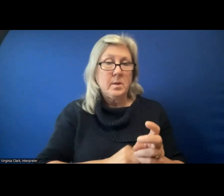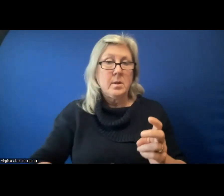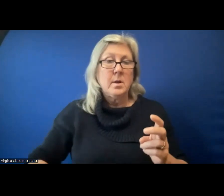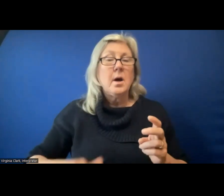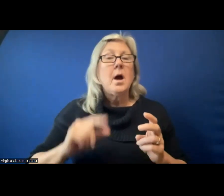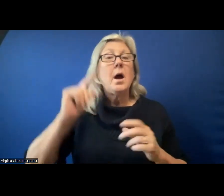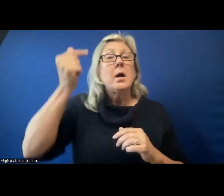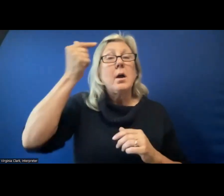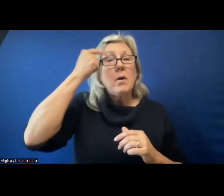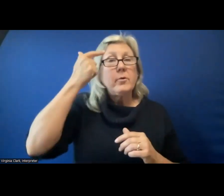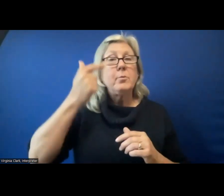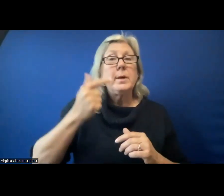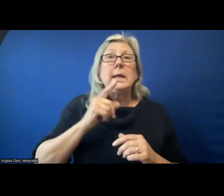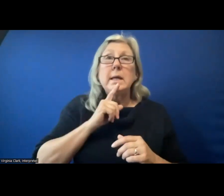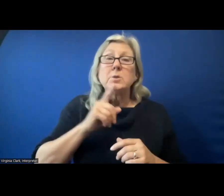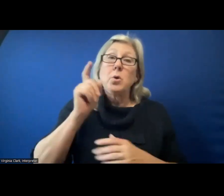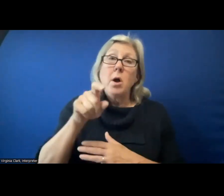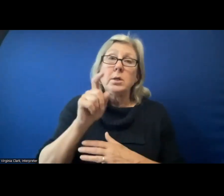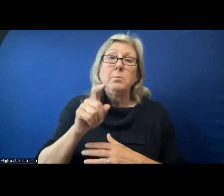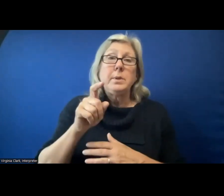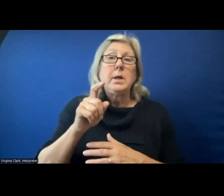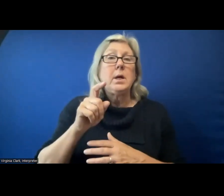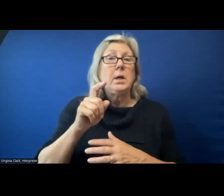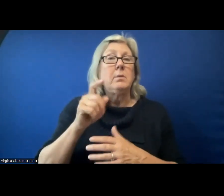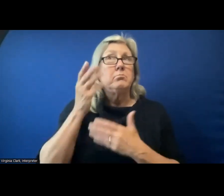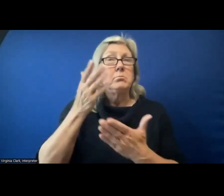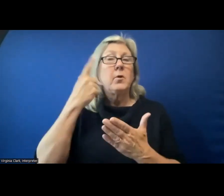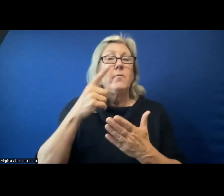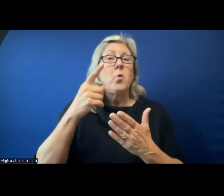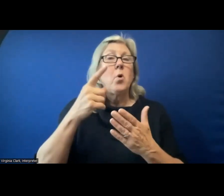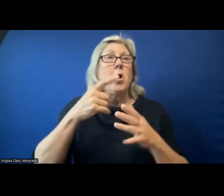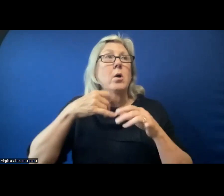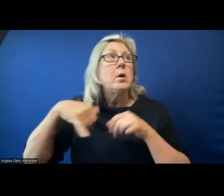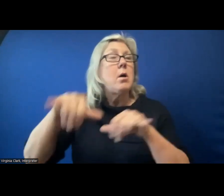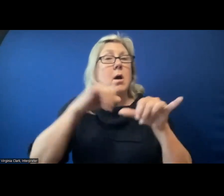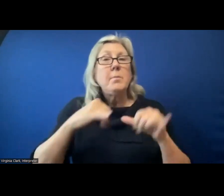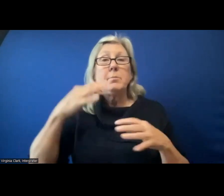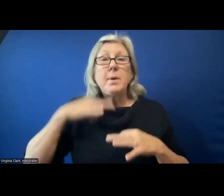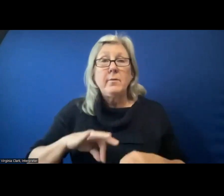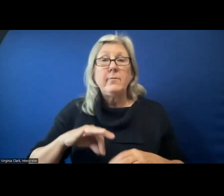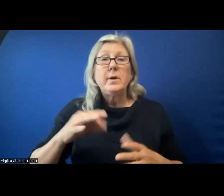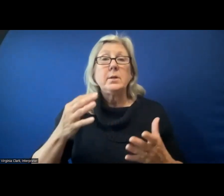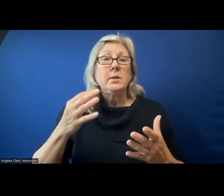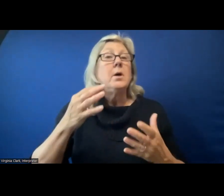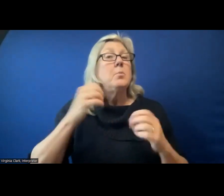is or ought to be instituted for the common benefit, protection, and security of the people,